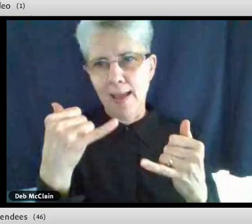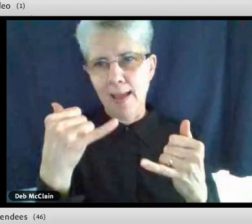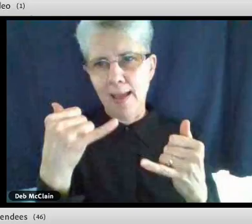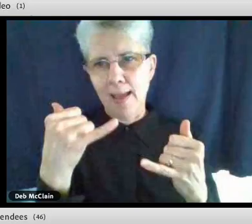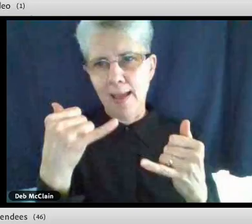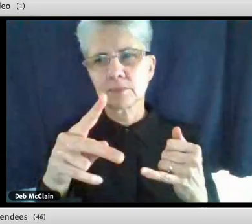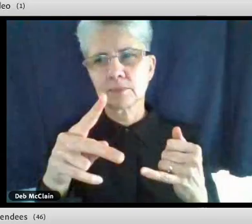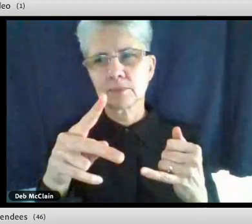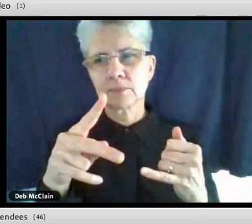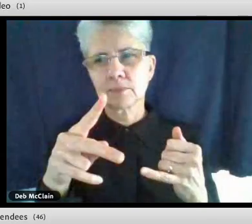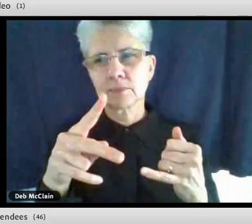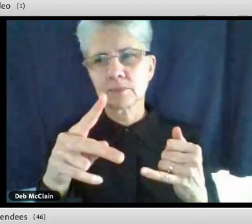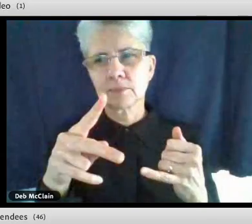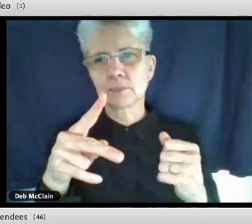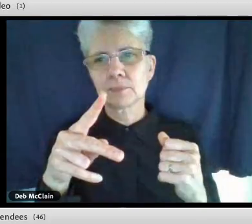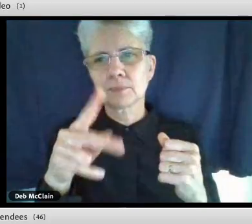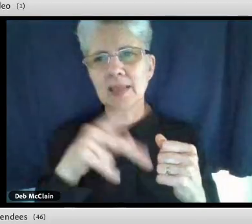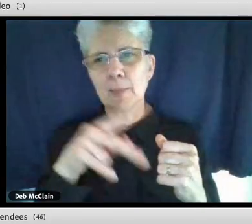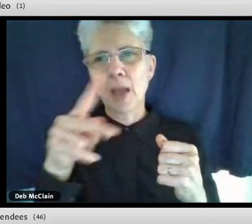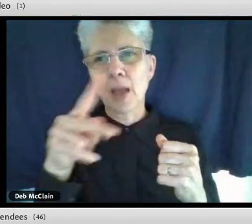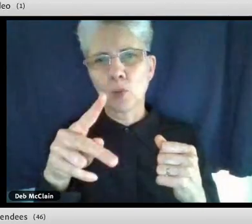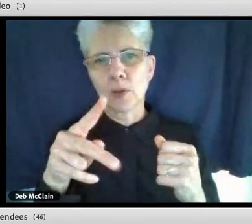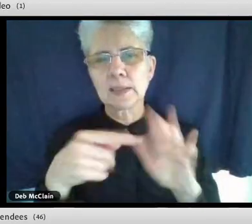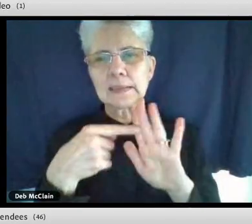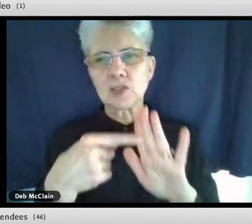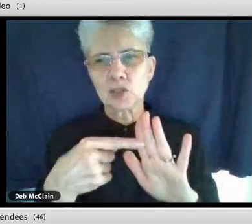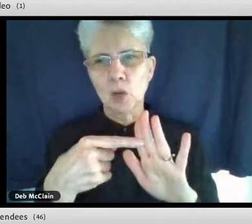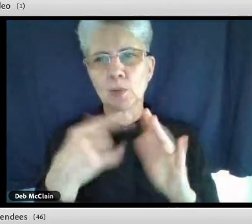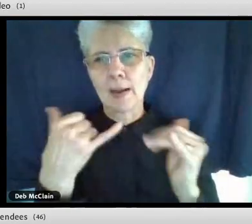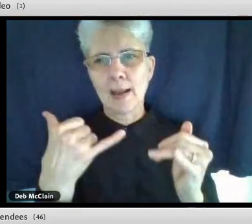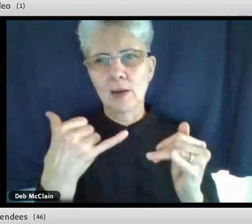At least it didn't throw me out completely this time, which I guess there is still time for that.